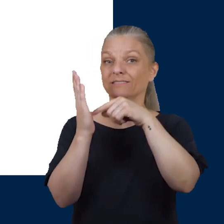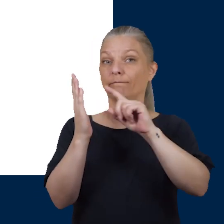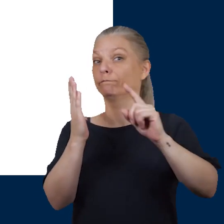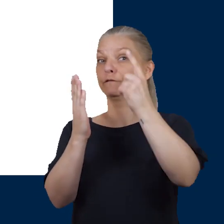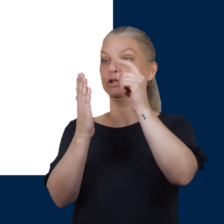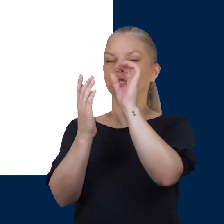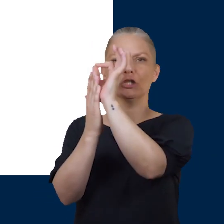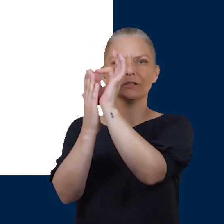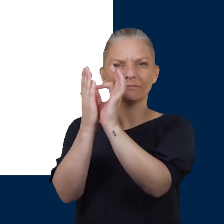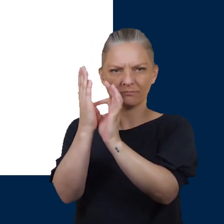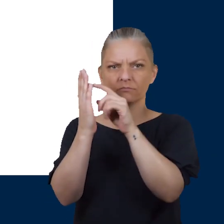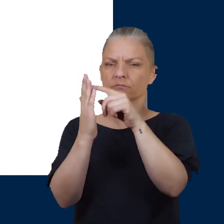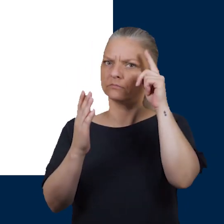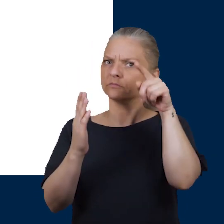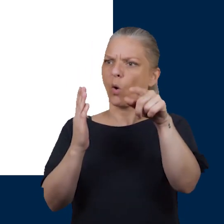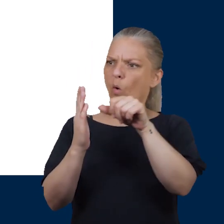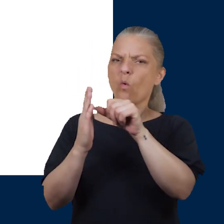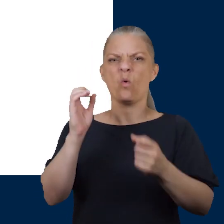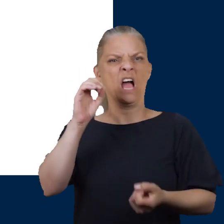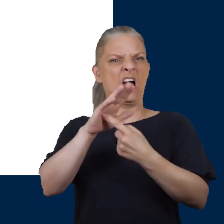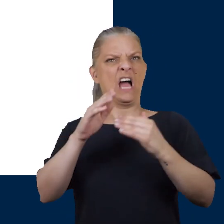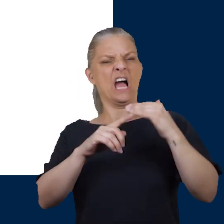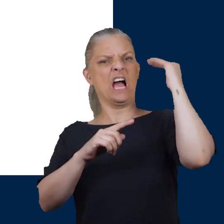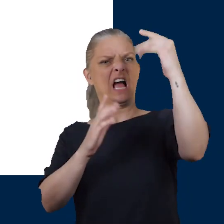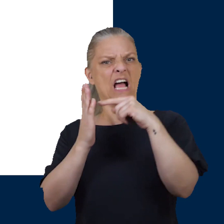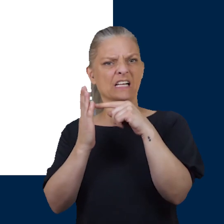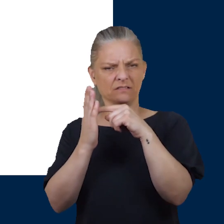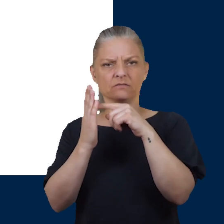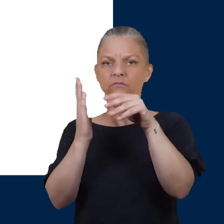you know that this is quite high and it's one of the main ingredients in the foods.